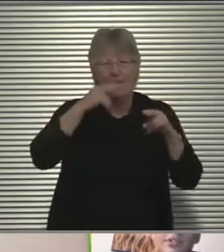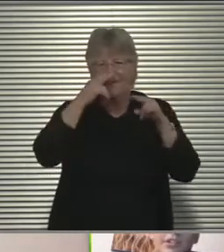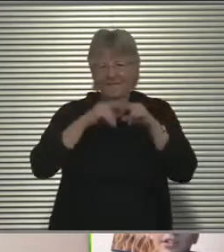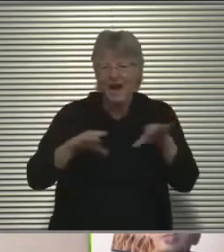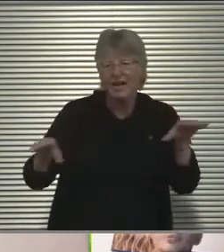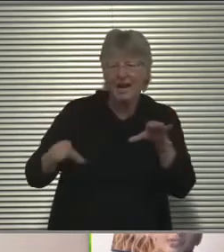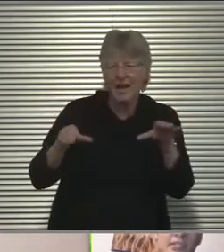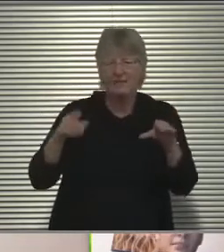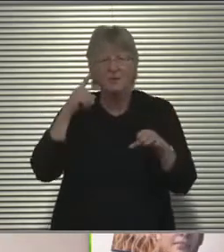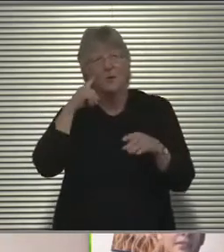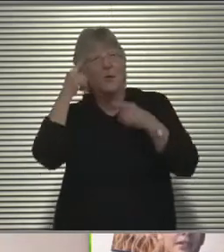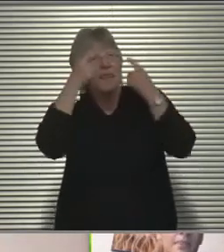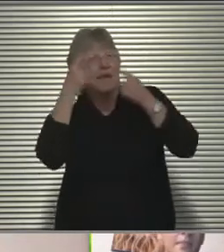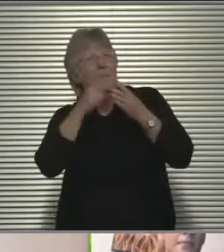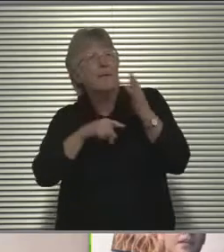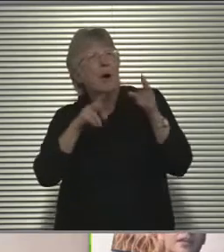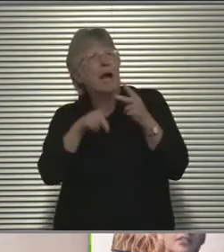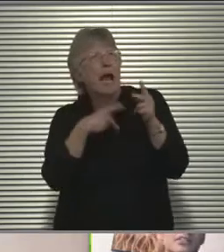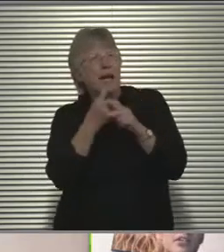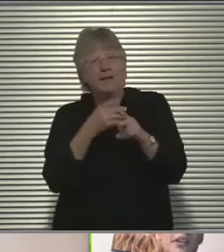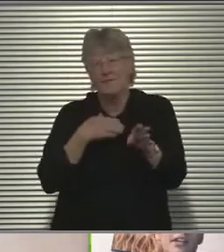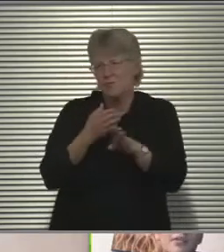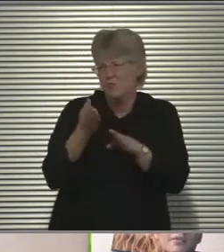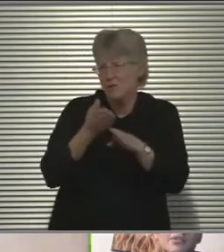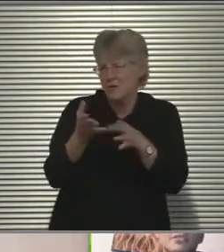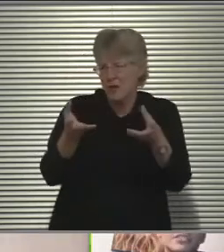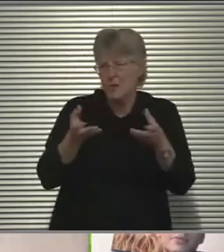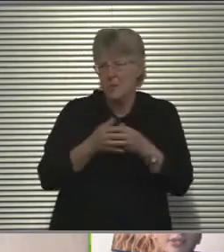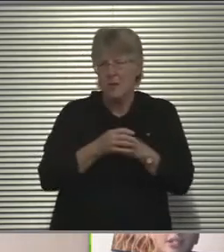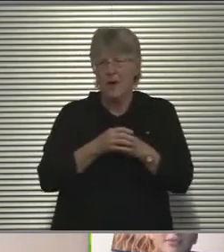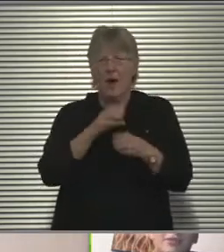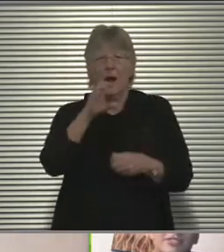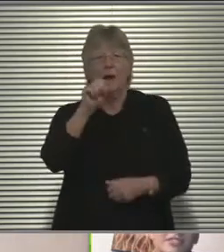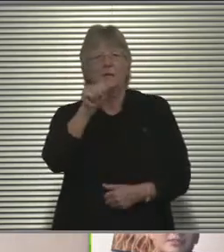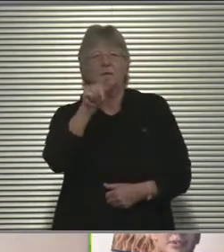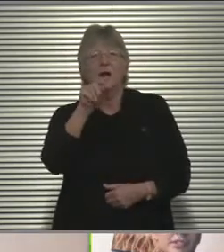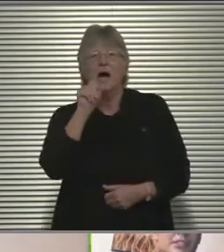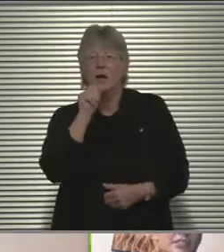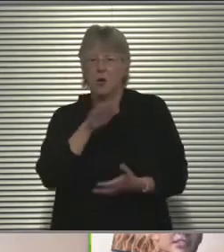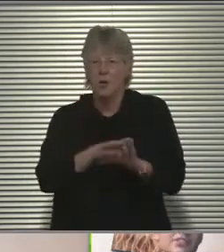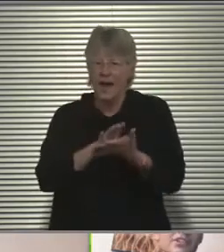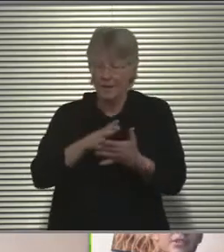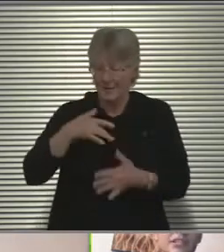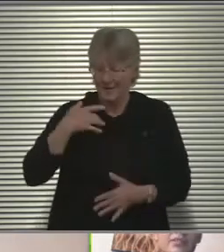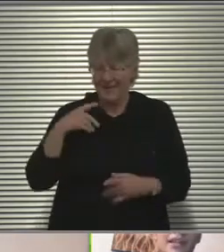to consider pursuing a career in the field of STEM. SATO Academy builds these experiences into their curriculum,